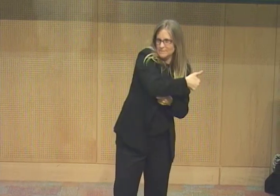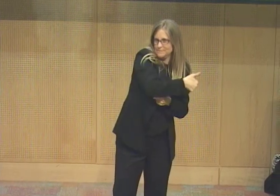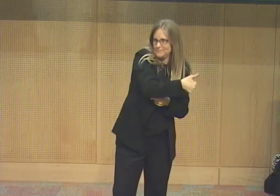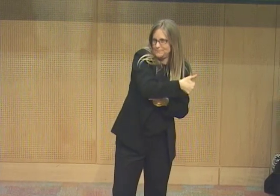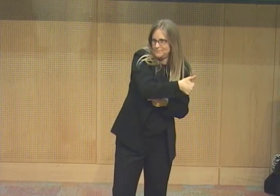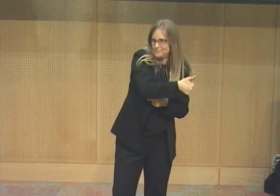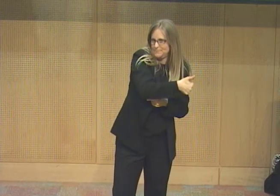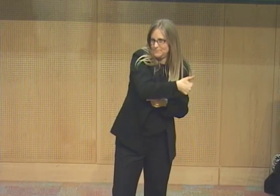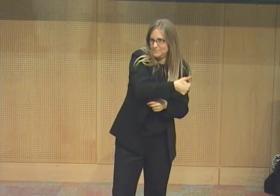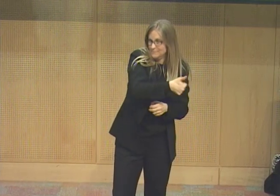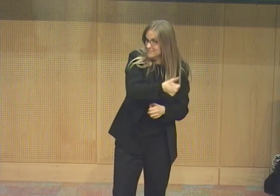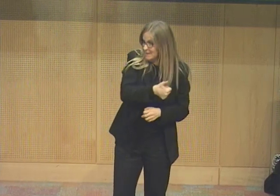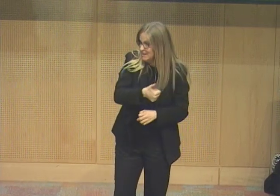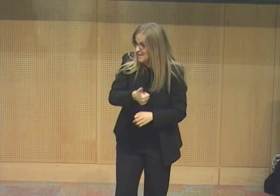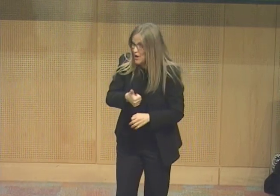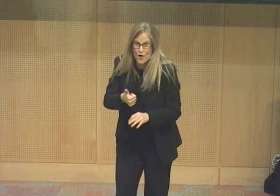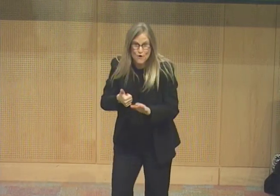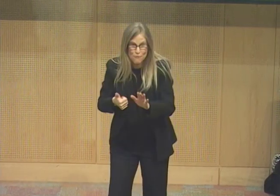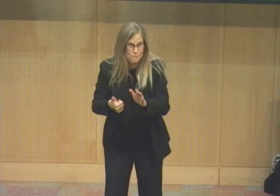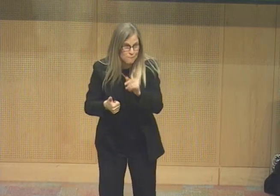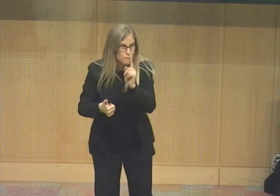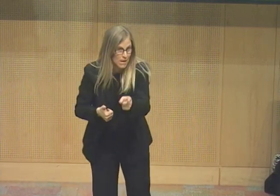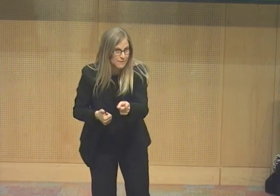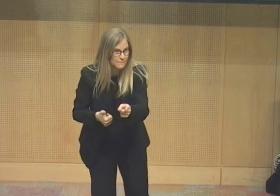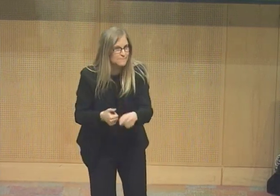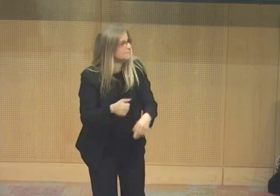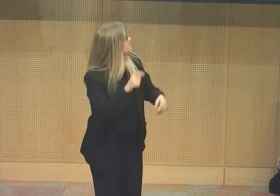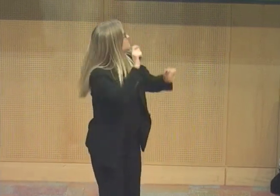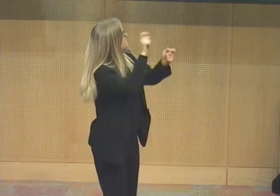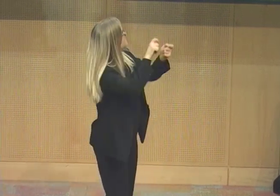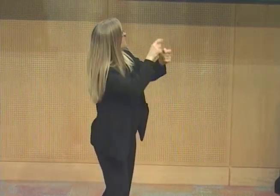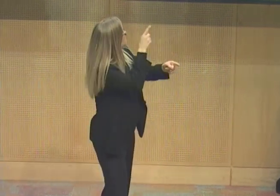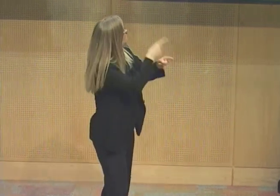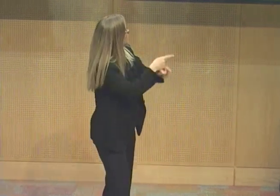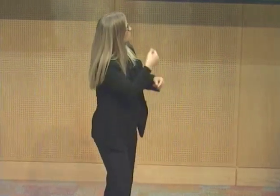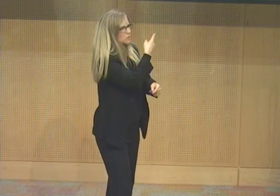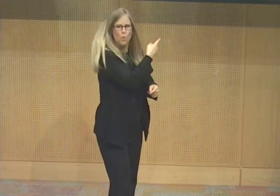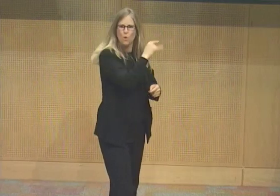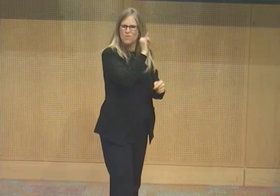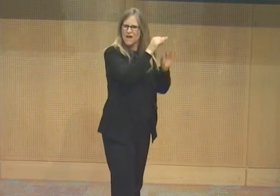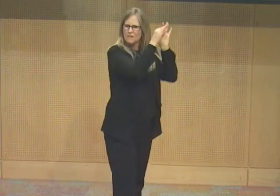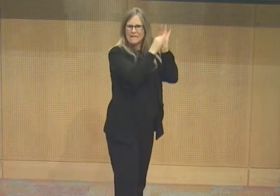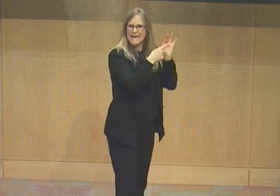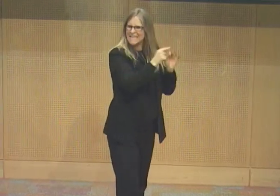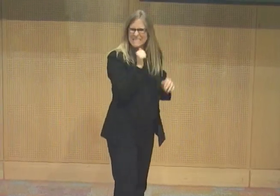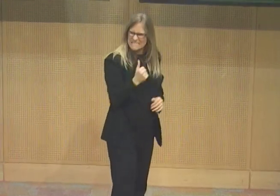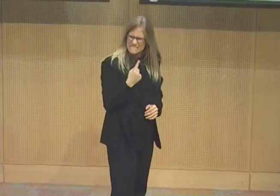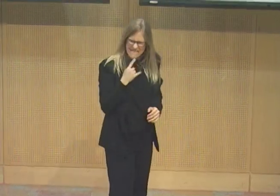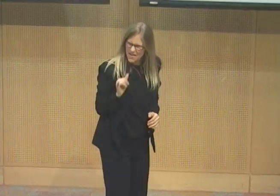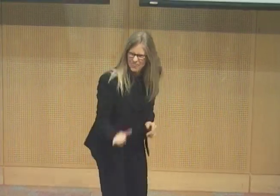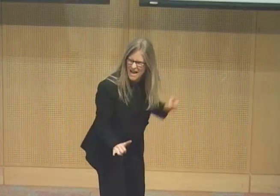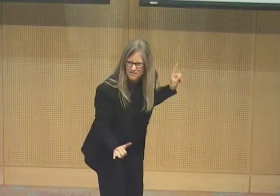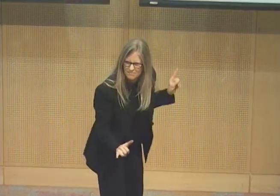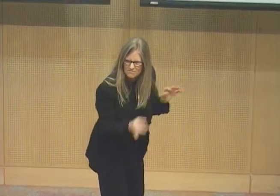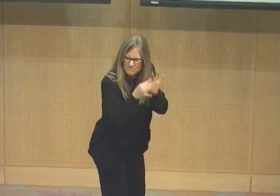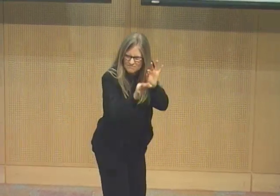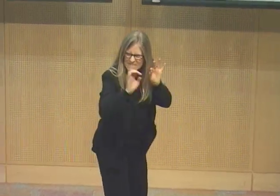They're a danger to themselves, right? That's exactly right, so it didn't say that explicitly